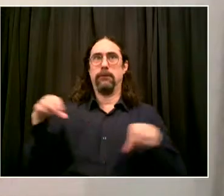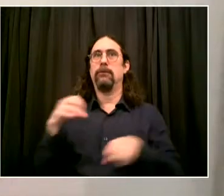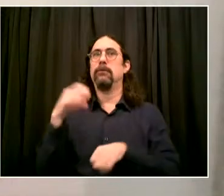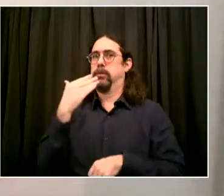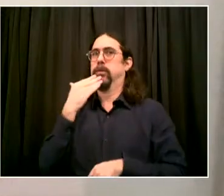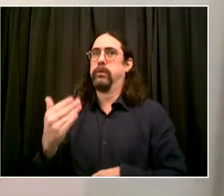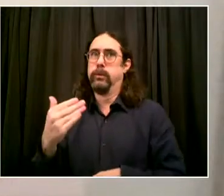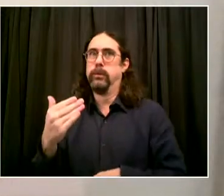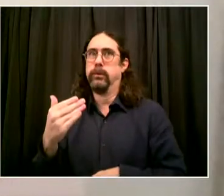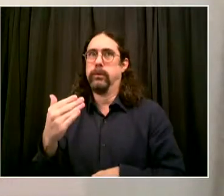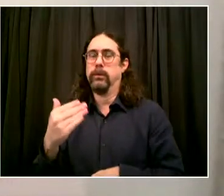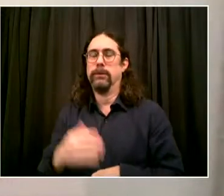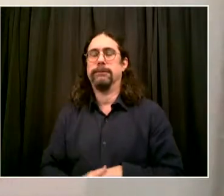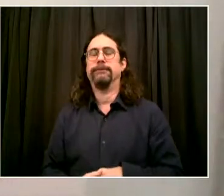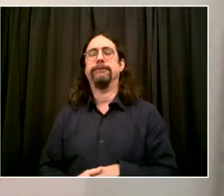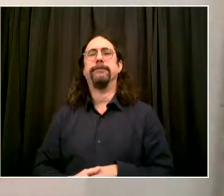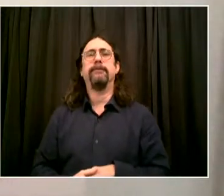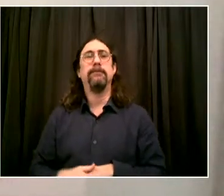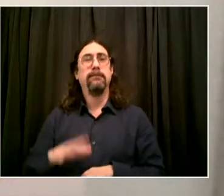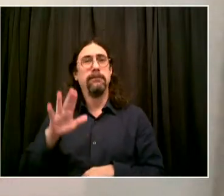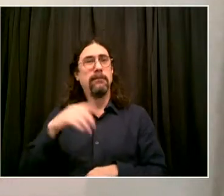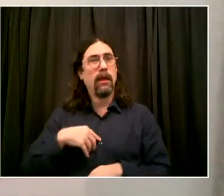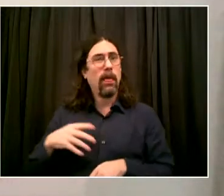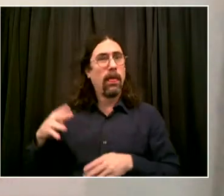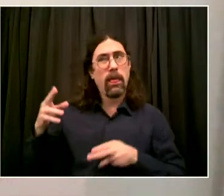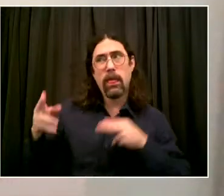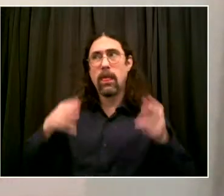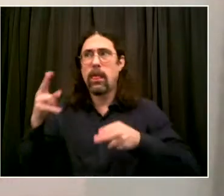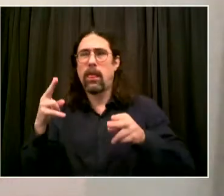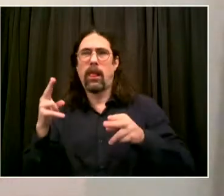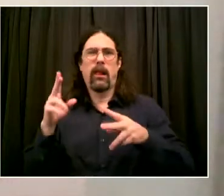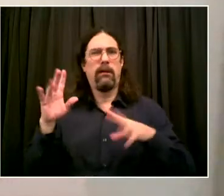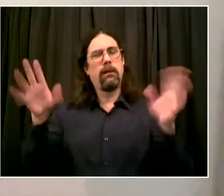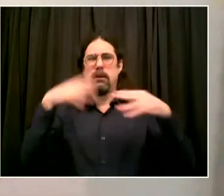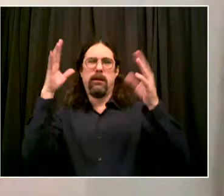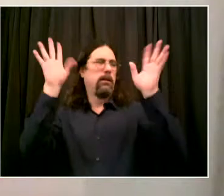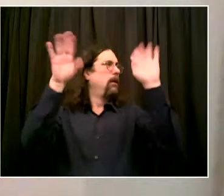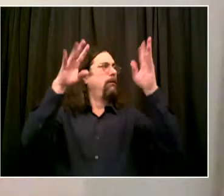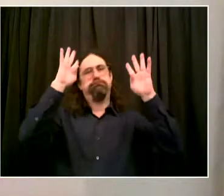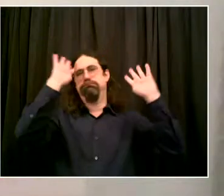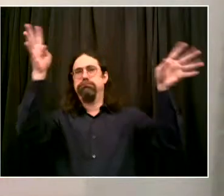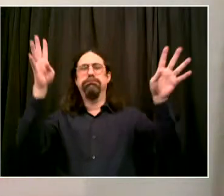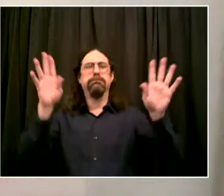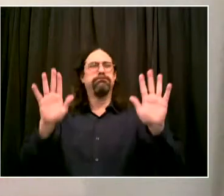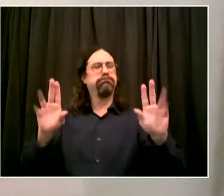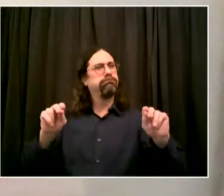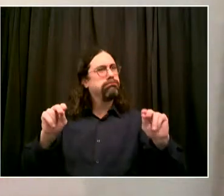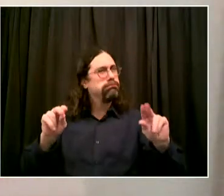EXPERTS WHO E MAD SURE THAT EVERY STEP OF THIS PROCESS WAWAS REREONSPSIBLE, THOUGHTFUL AND